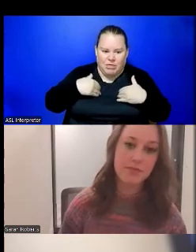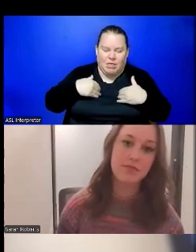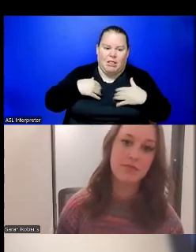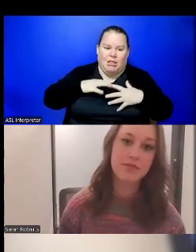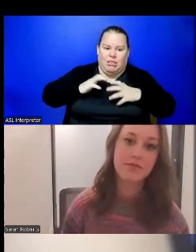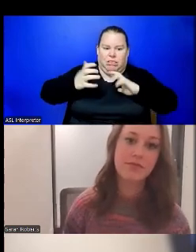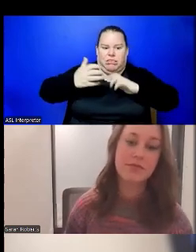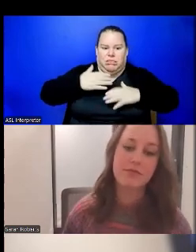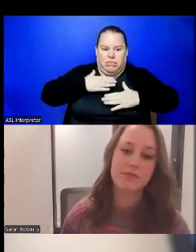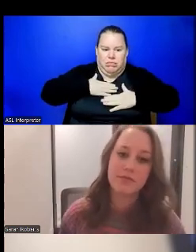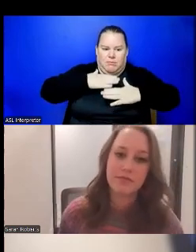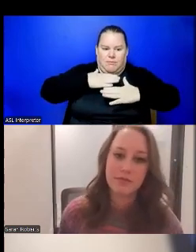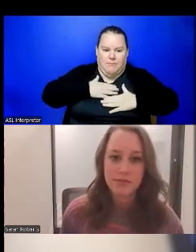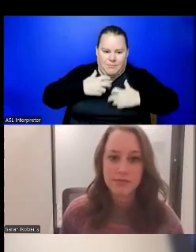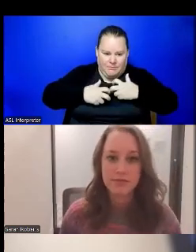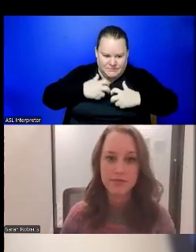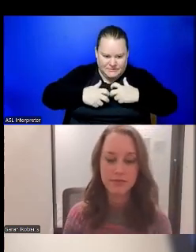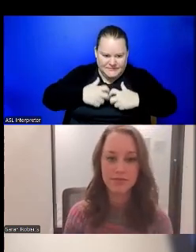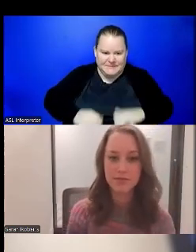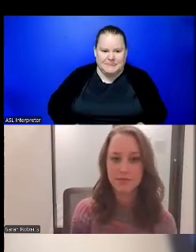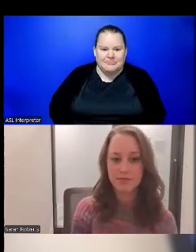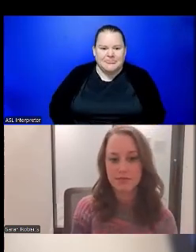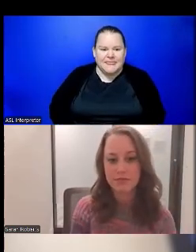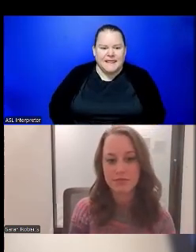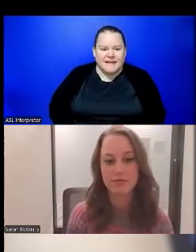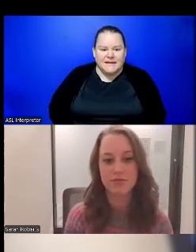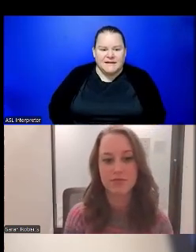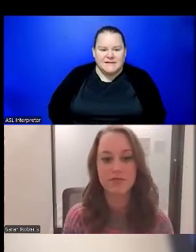difficulties are very common as well. They tend to have shallow